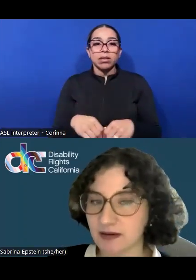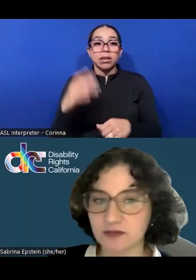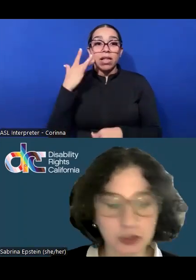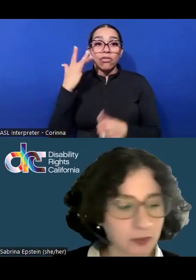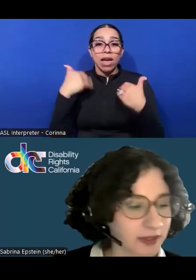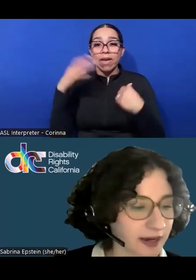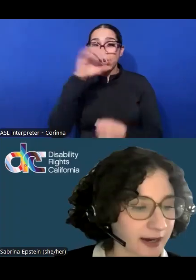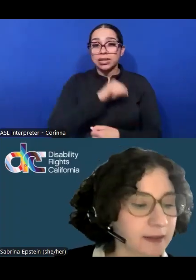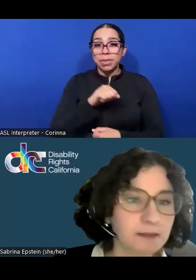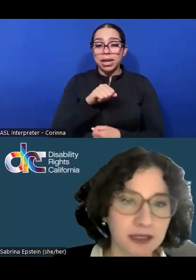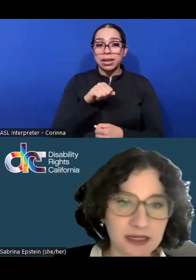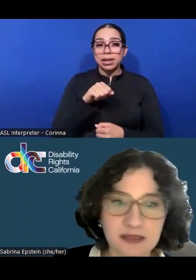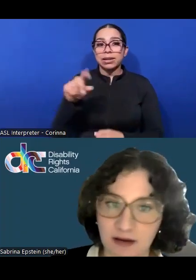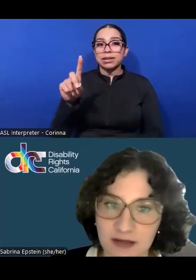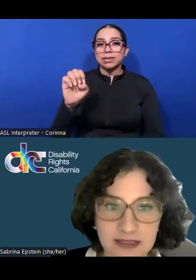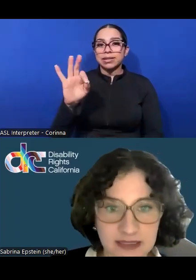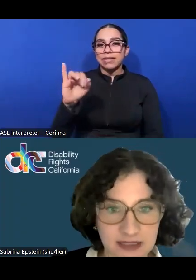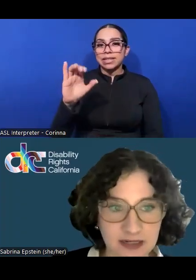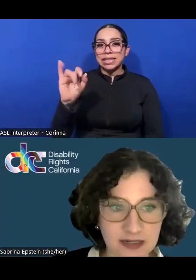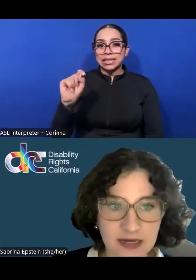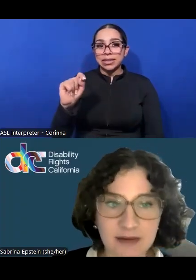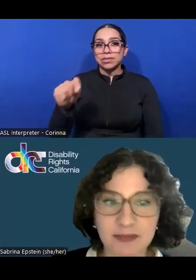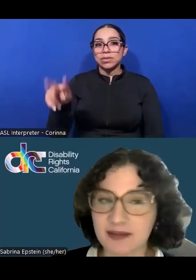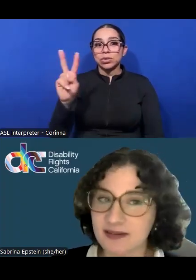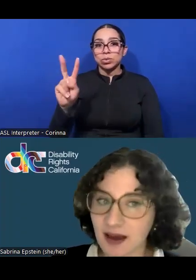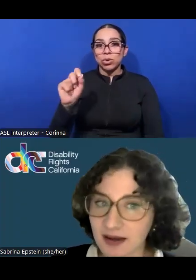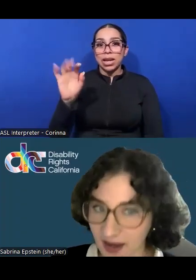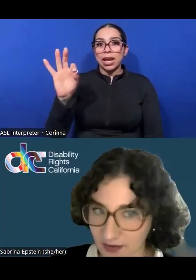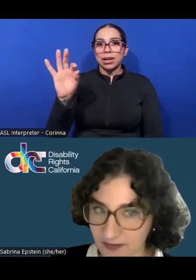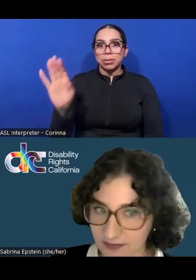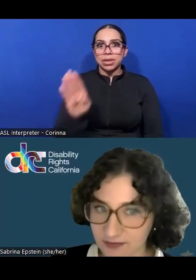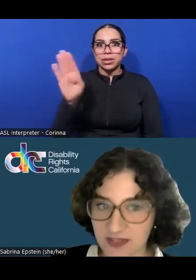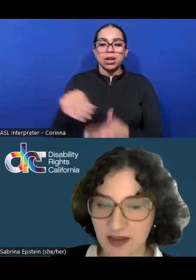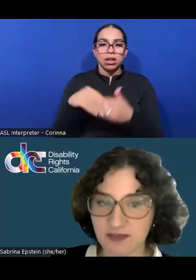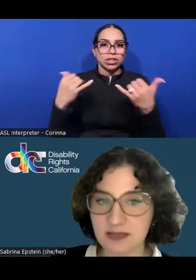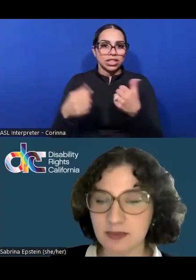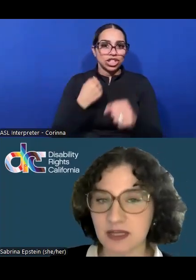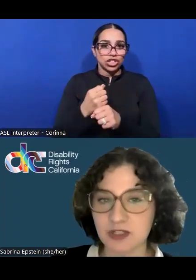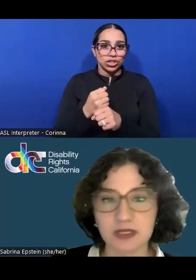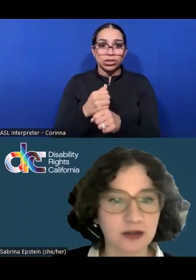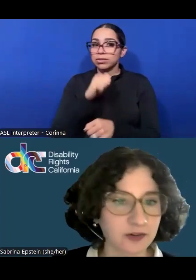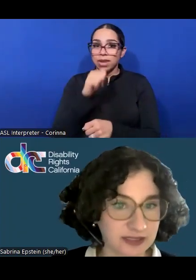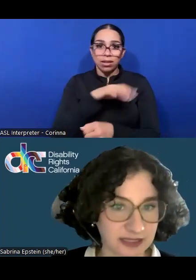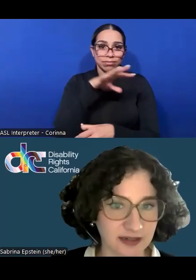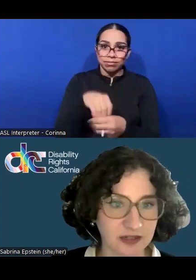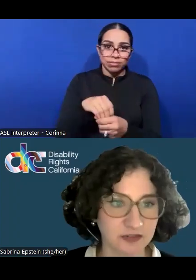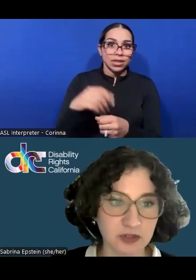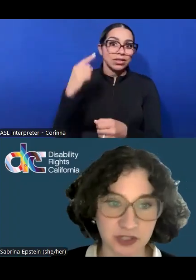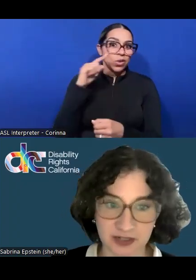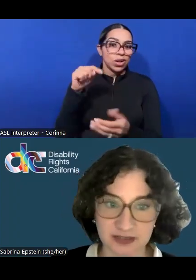of $2.9 billion this year, but that does not account for the deficit potentially increasing in future years